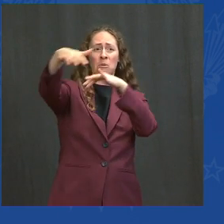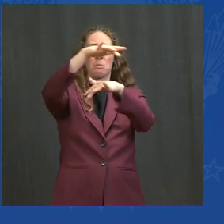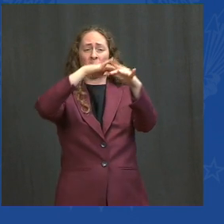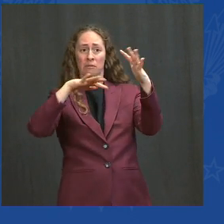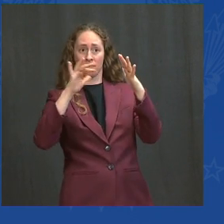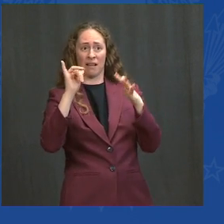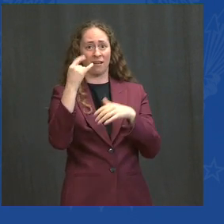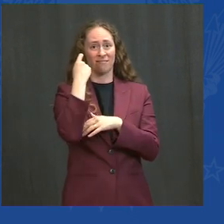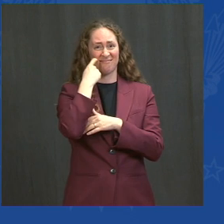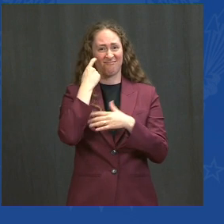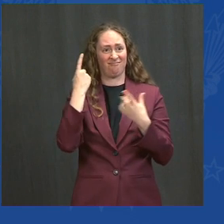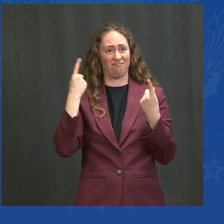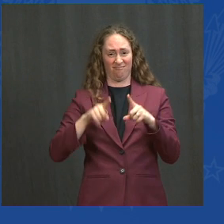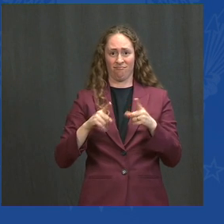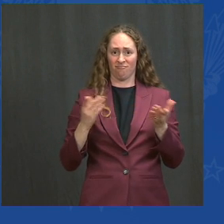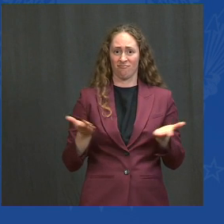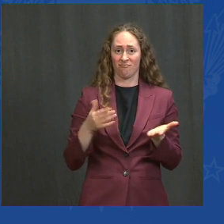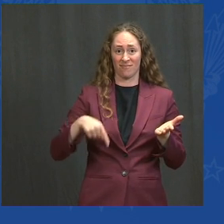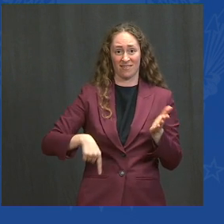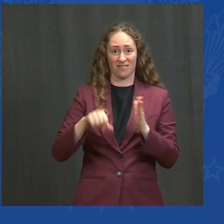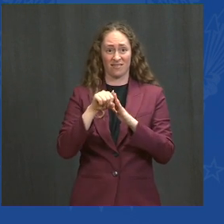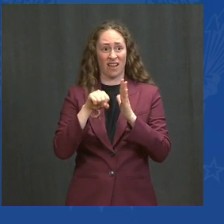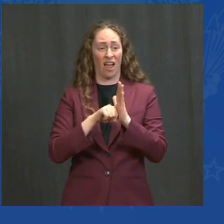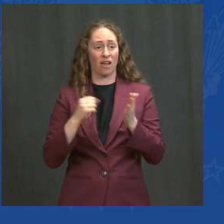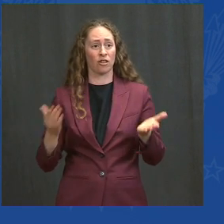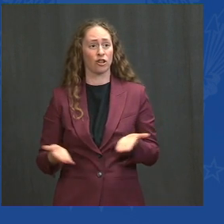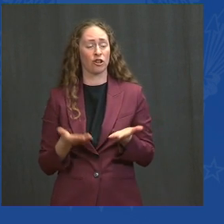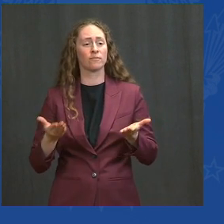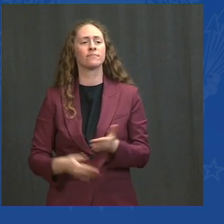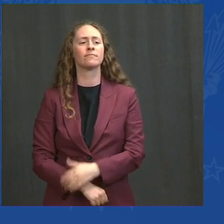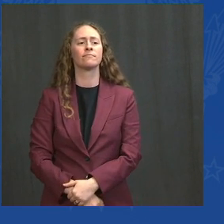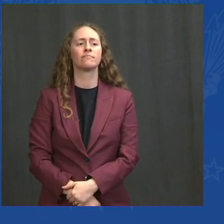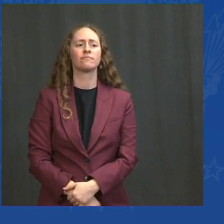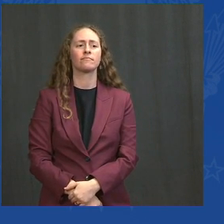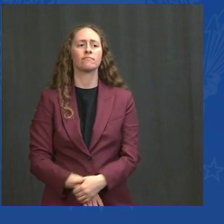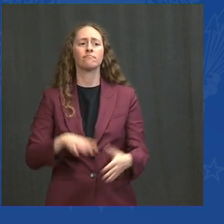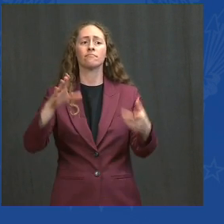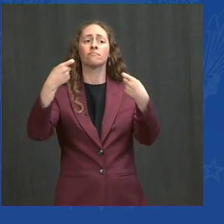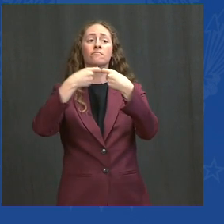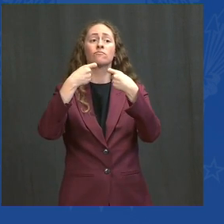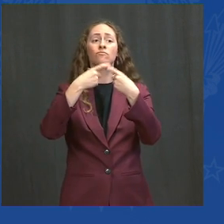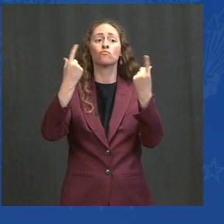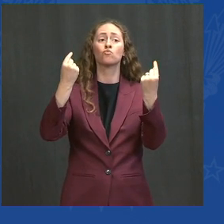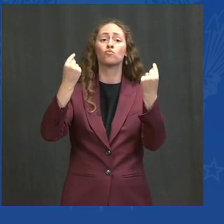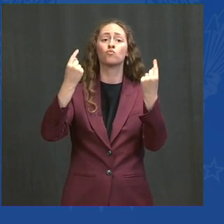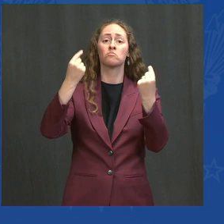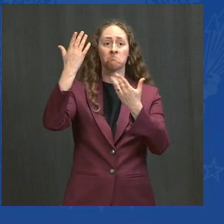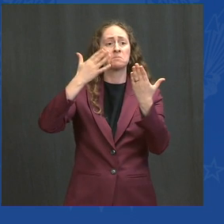the power is going to be less likely to go out, town water systems will be able to withstand what happens if we --